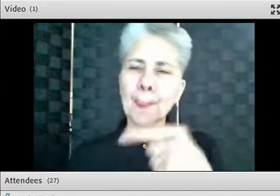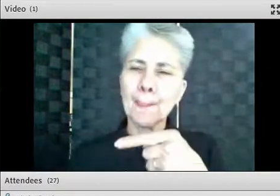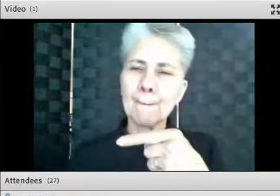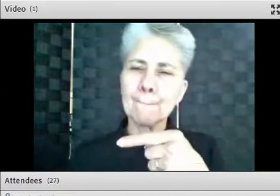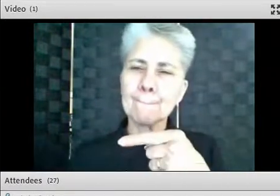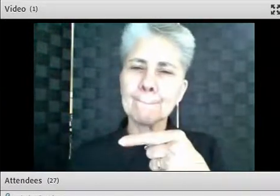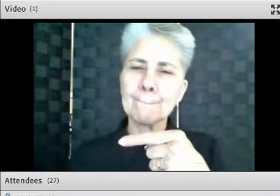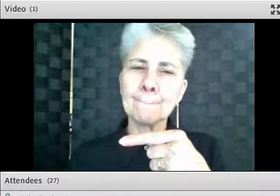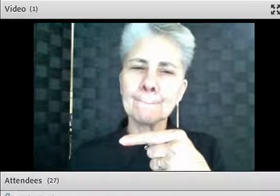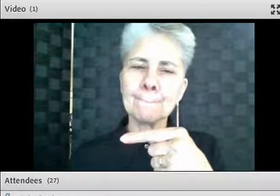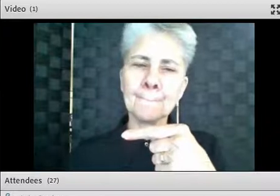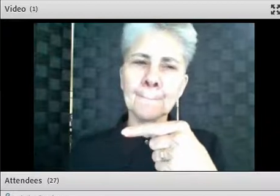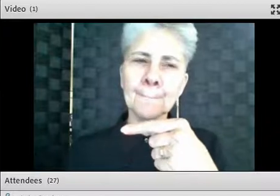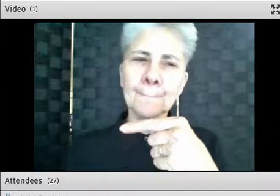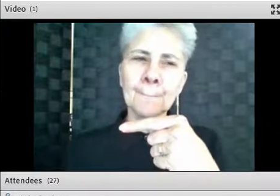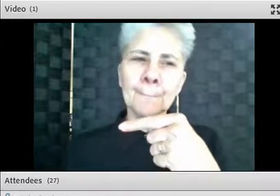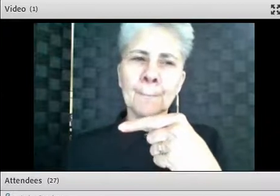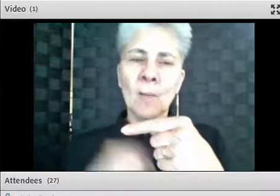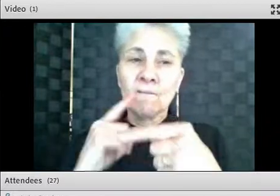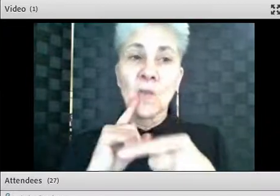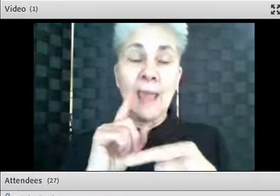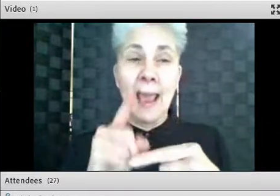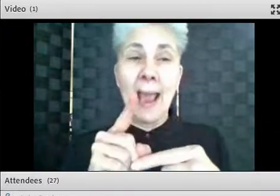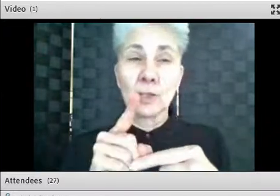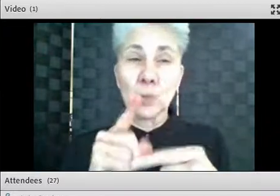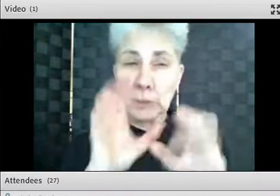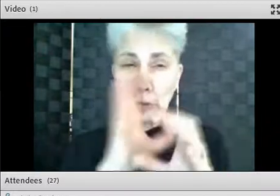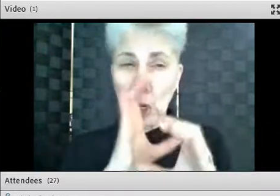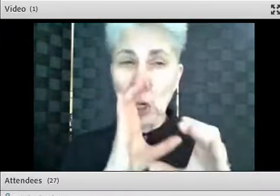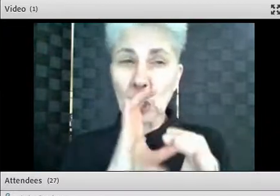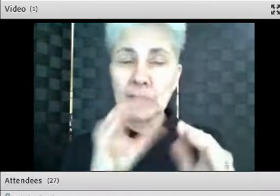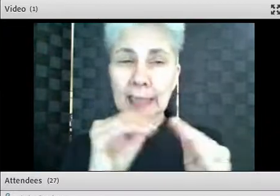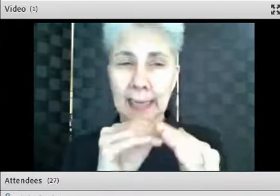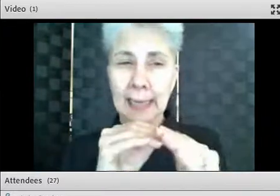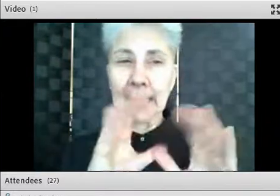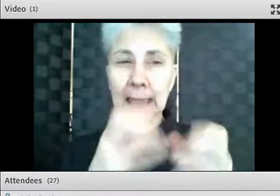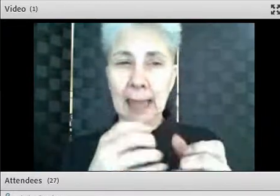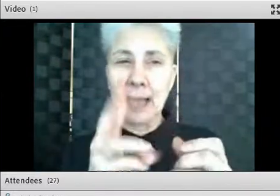Then for the actual, you know, searching within ClassWeb